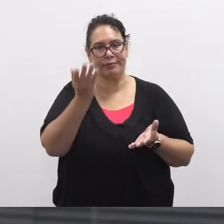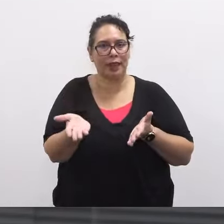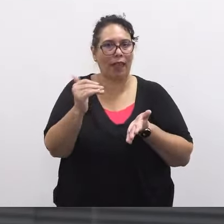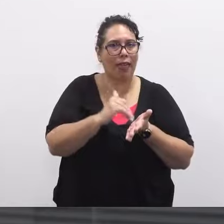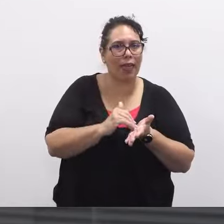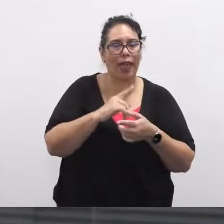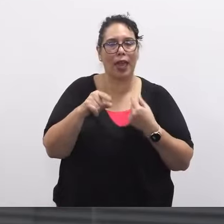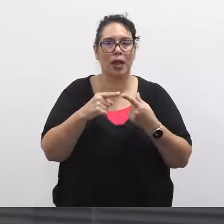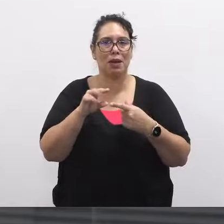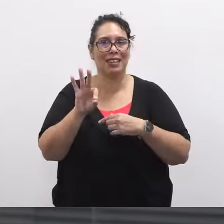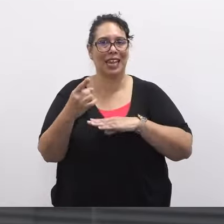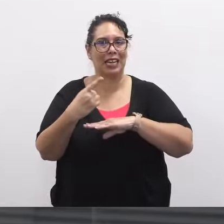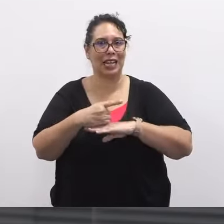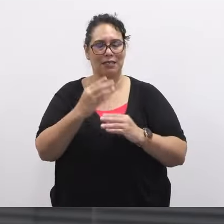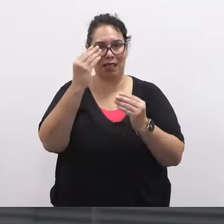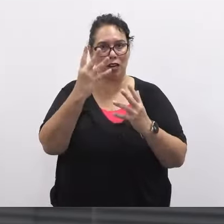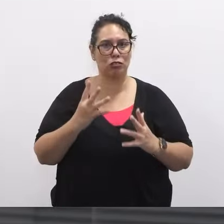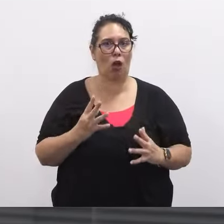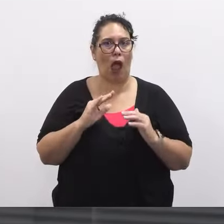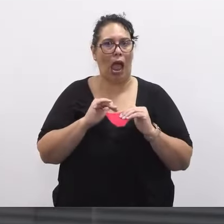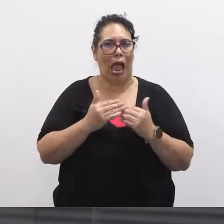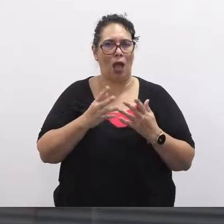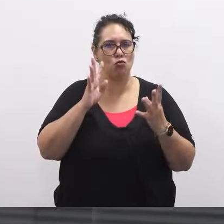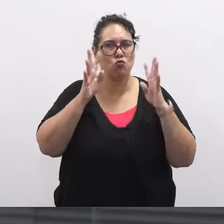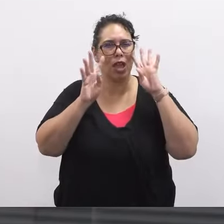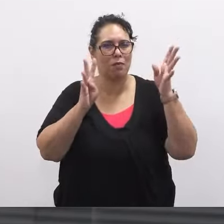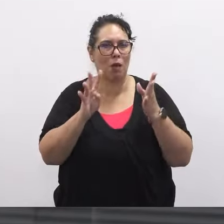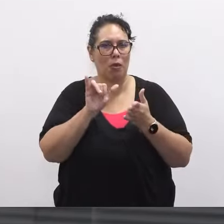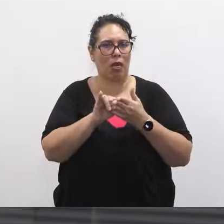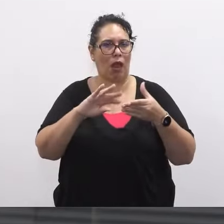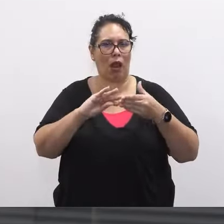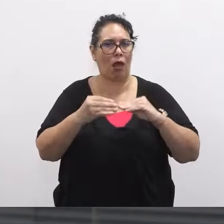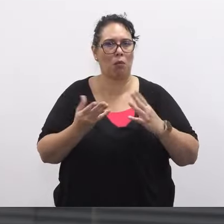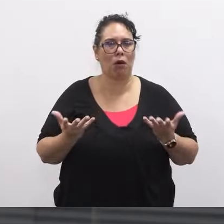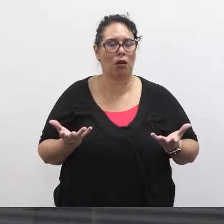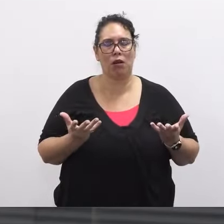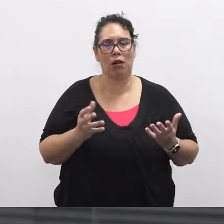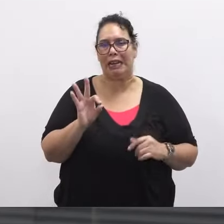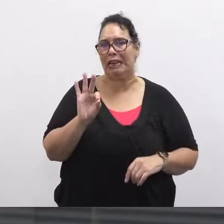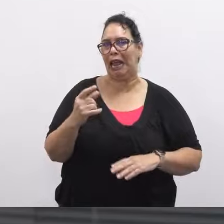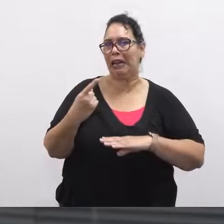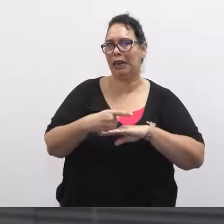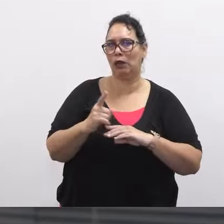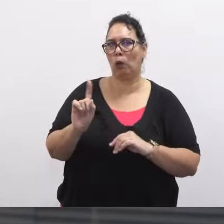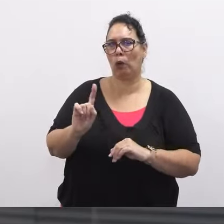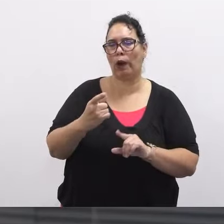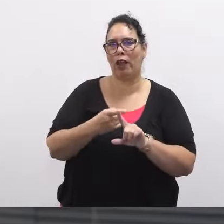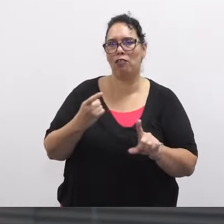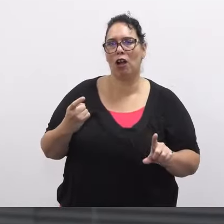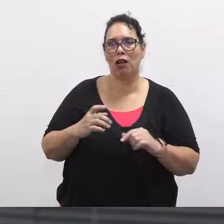And will you please let us know how you came up with 90 days? Where did that come from? It should be a lot more.